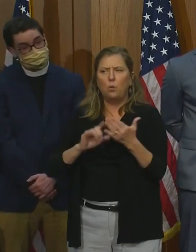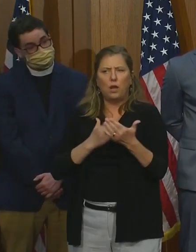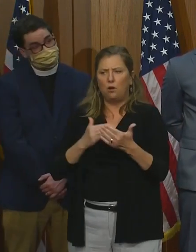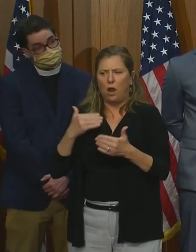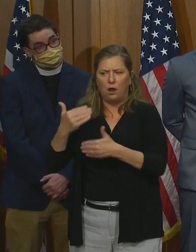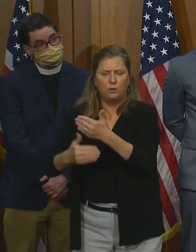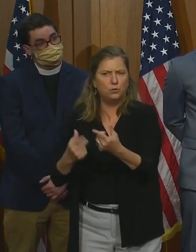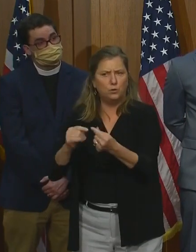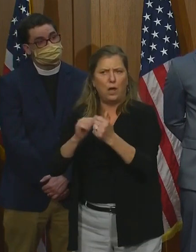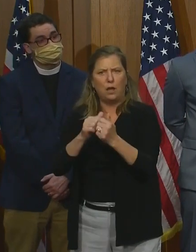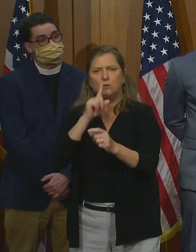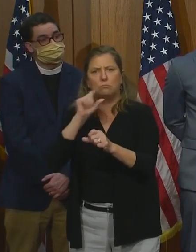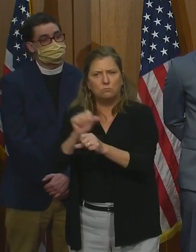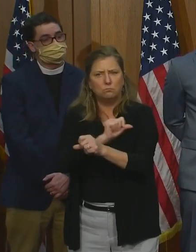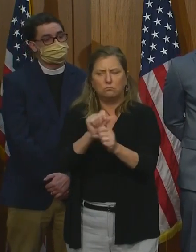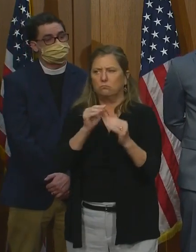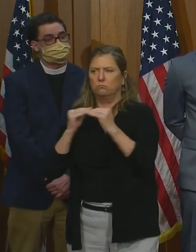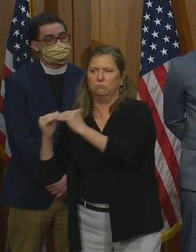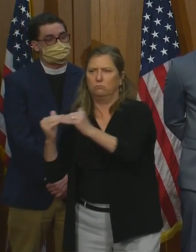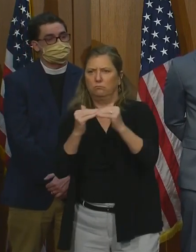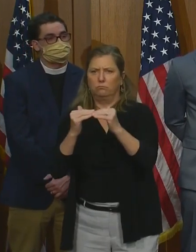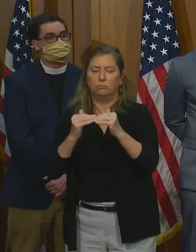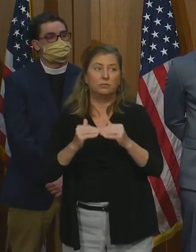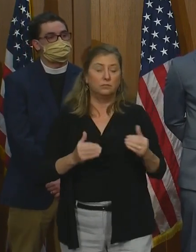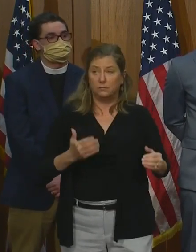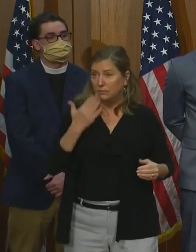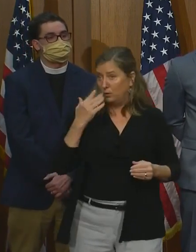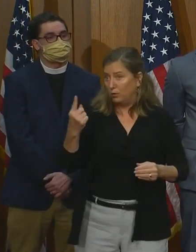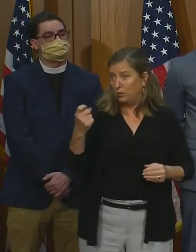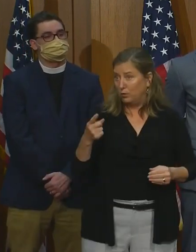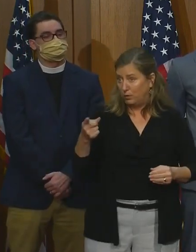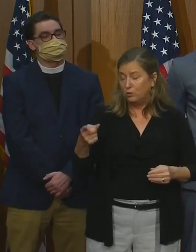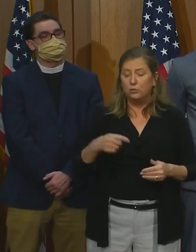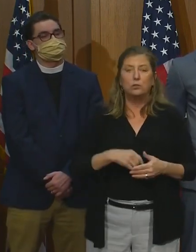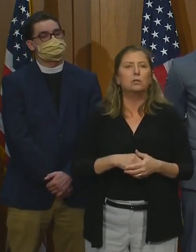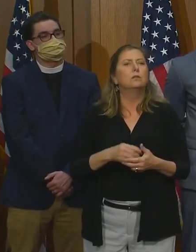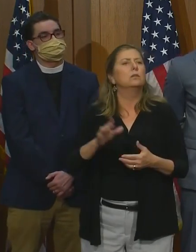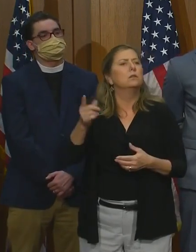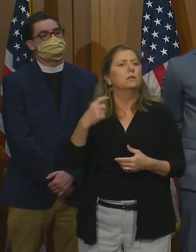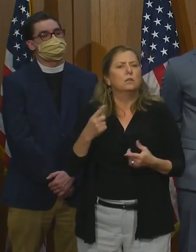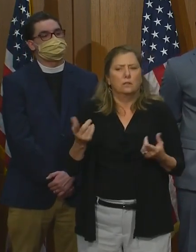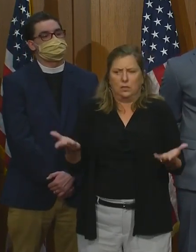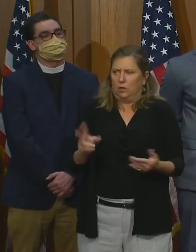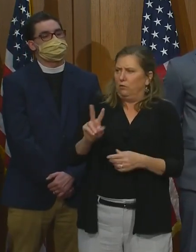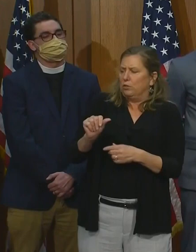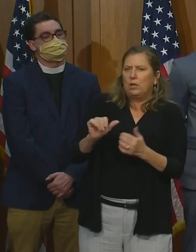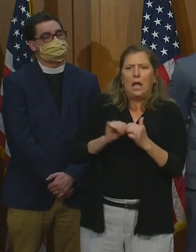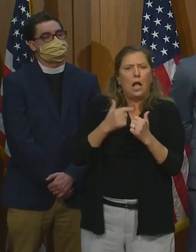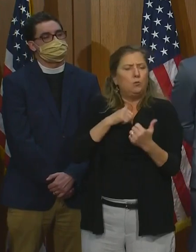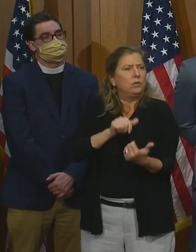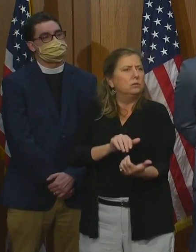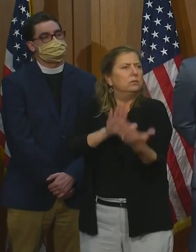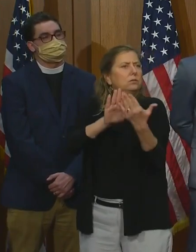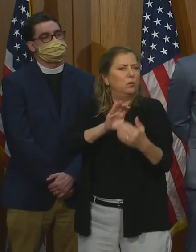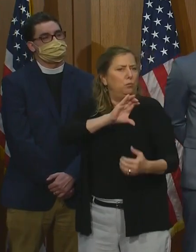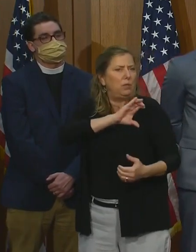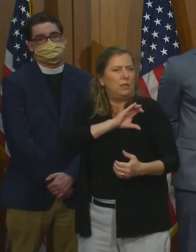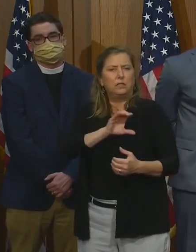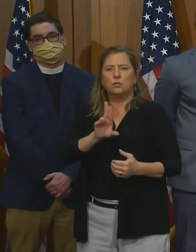WHERE ARE WE DOING HERE TOWARD THOSE CONCRETE STEPS YEAH THE TECHNICIAN YEAH THAT'S A GREAT QUESTION AND I THE QUESTION IS